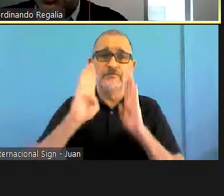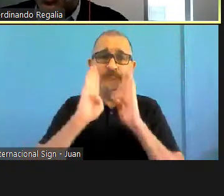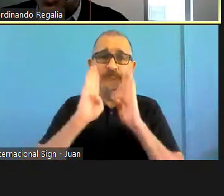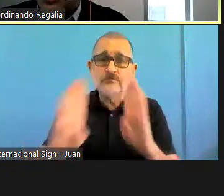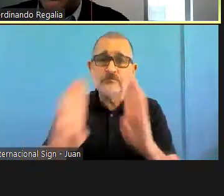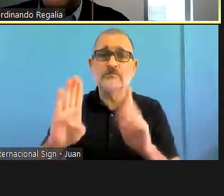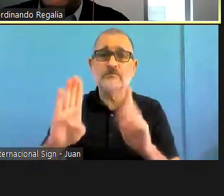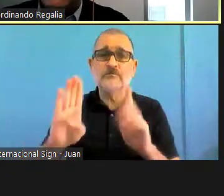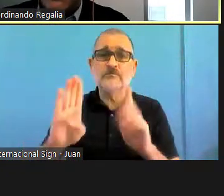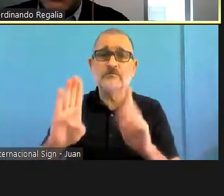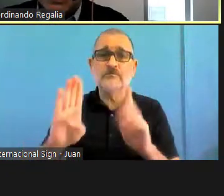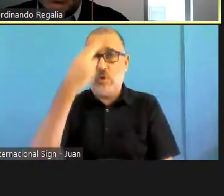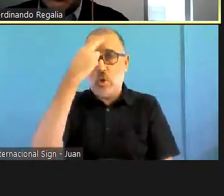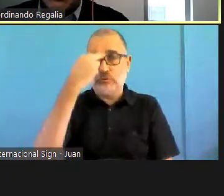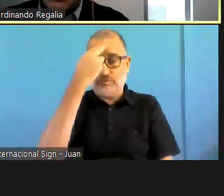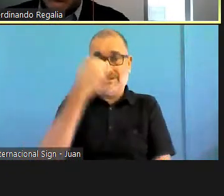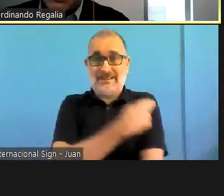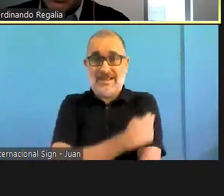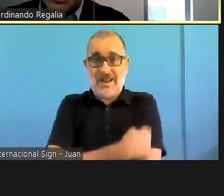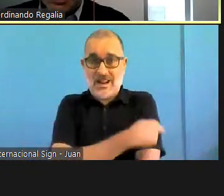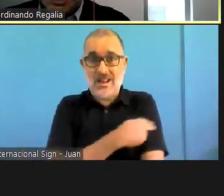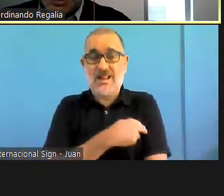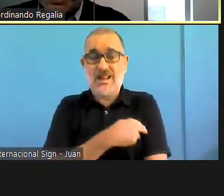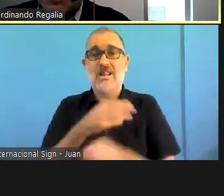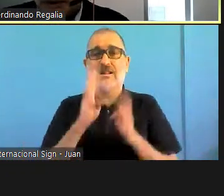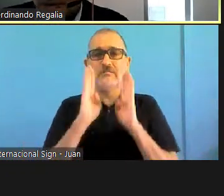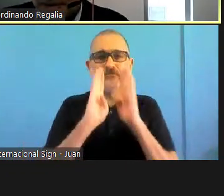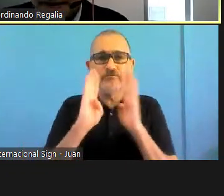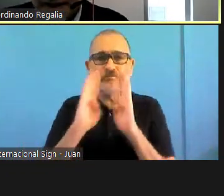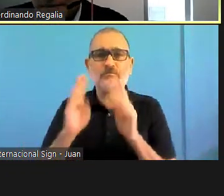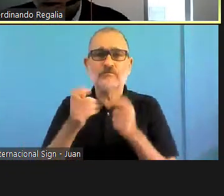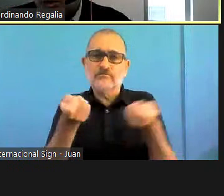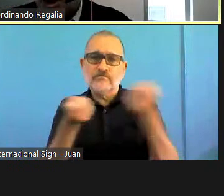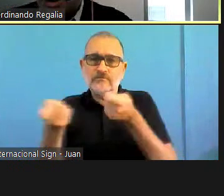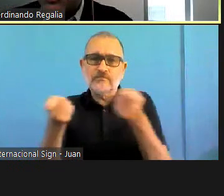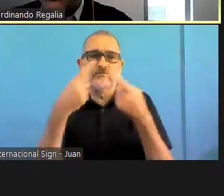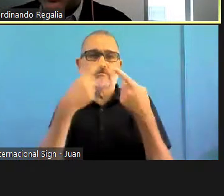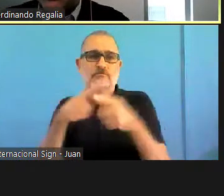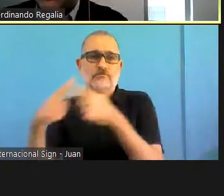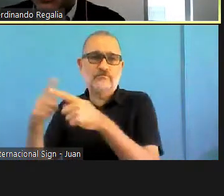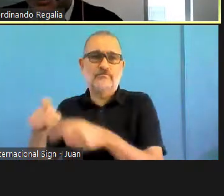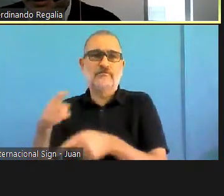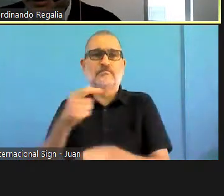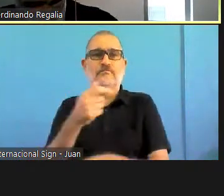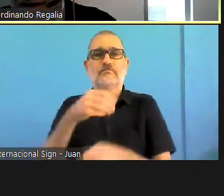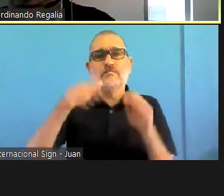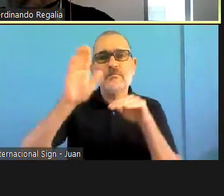through coordination across facilities. Developing communication strategies and engaging in new